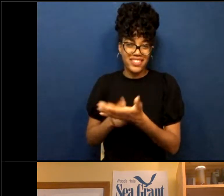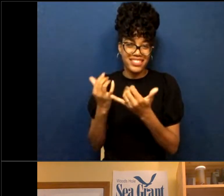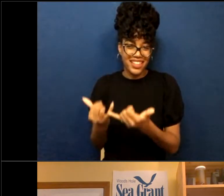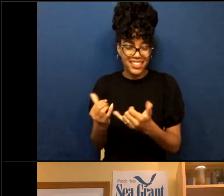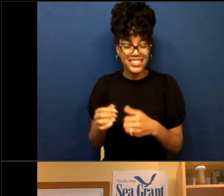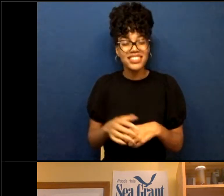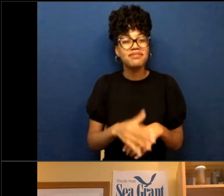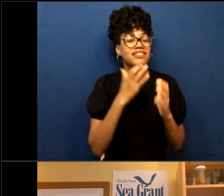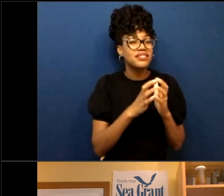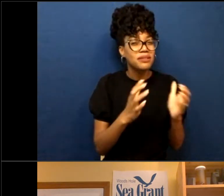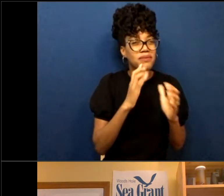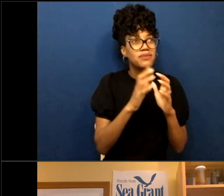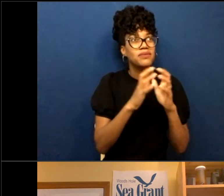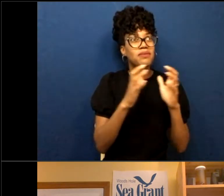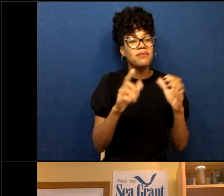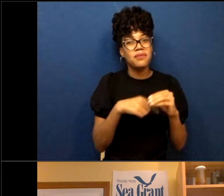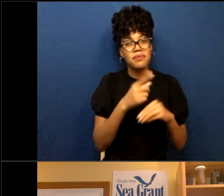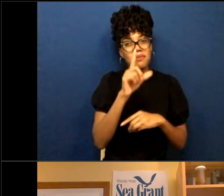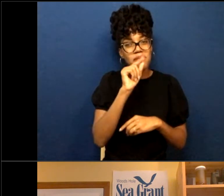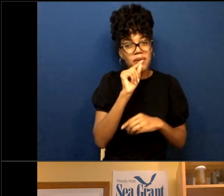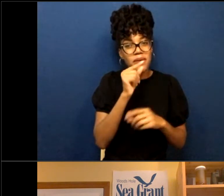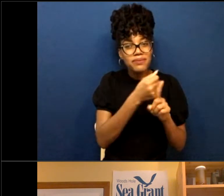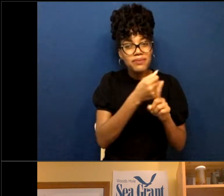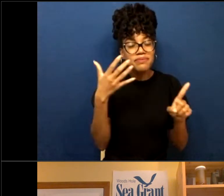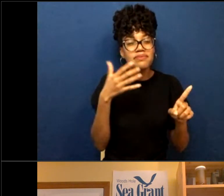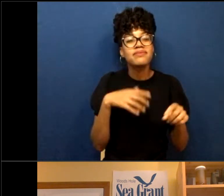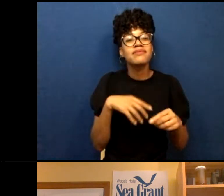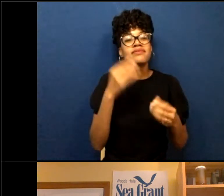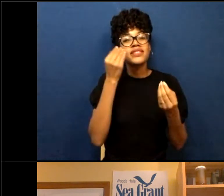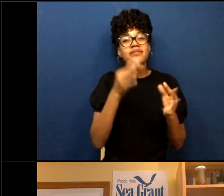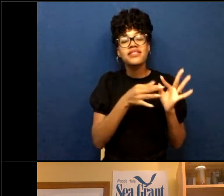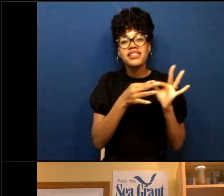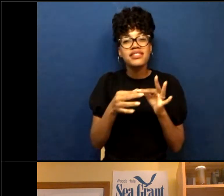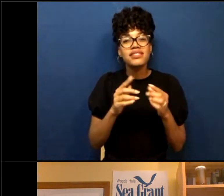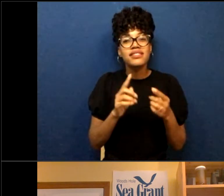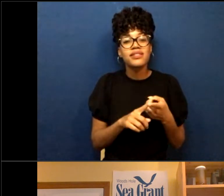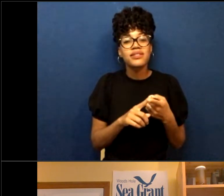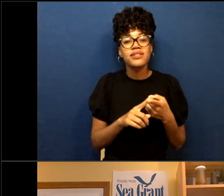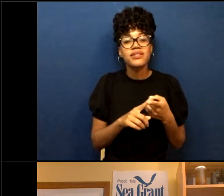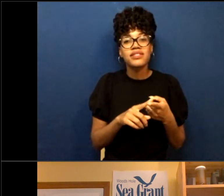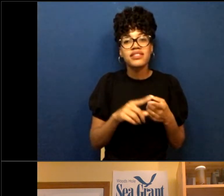about the albatross as well as information about satellite tags.